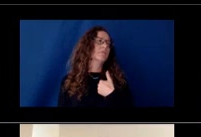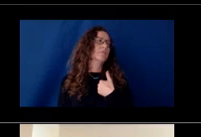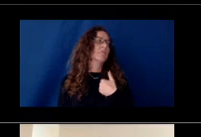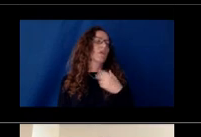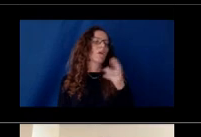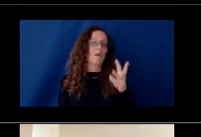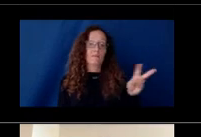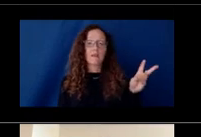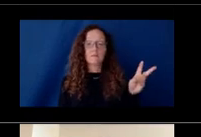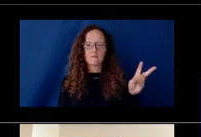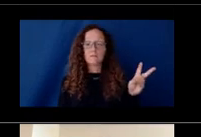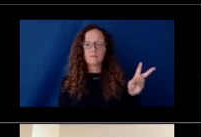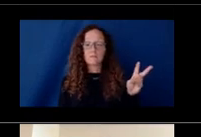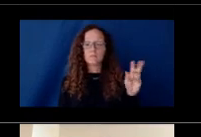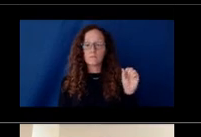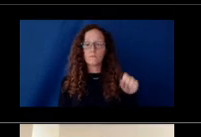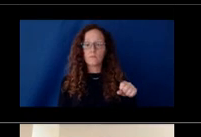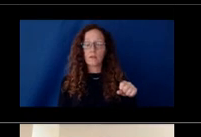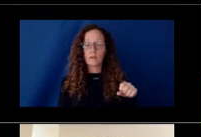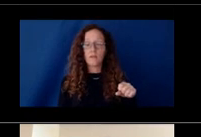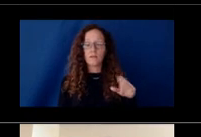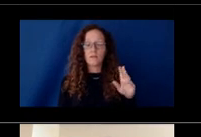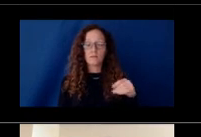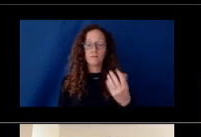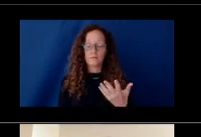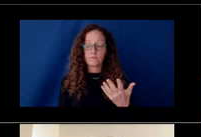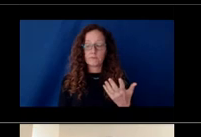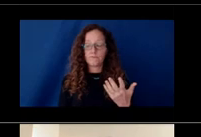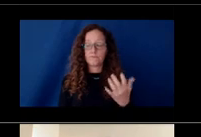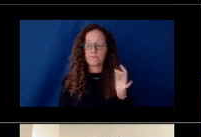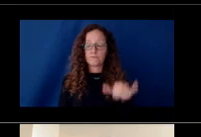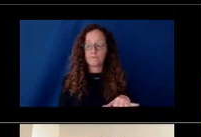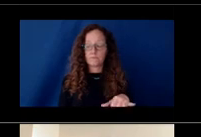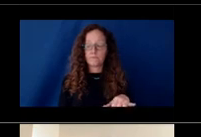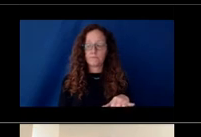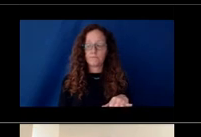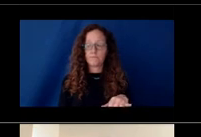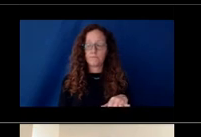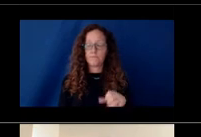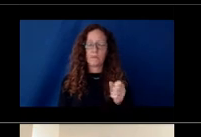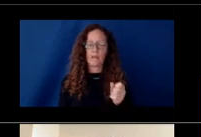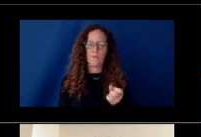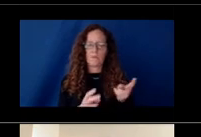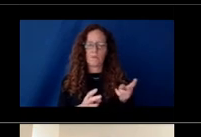will give us that information and I could drop that link in the chat. So right now,